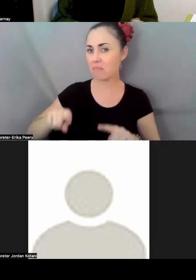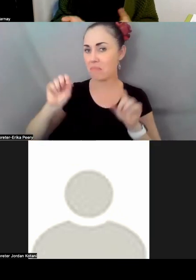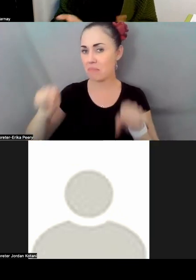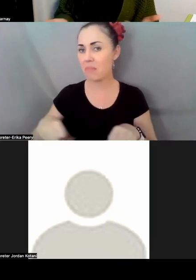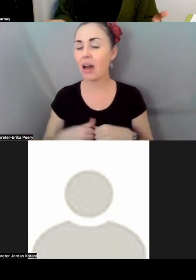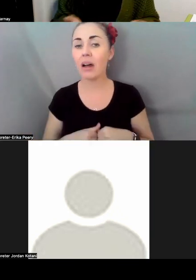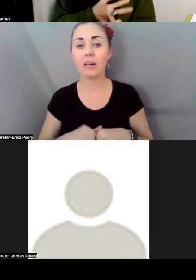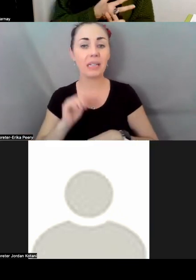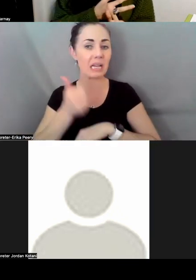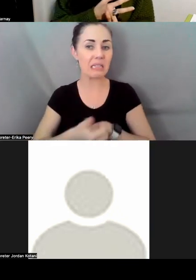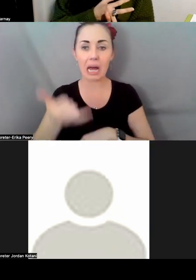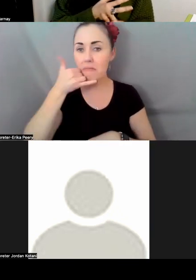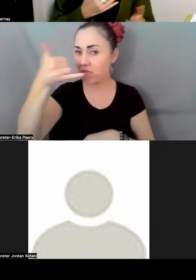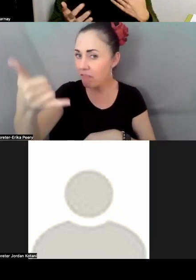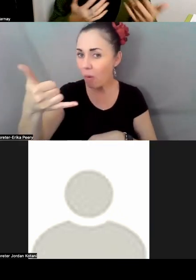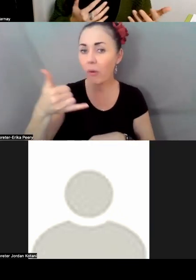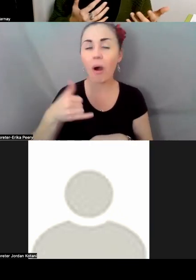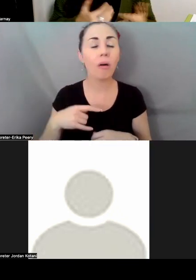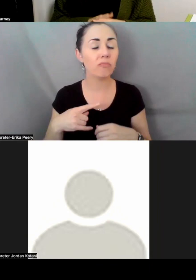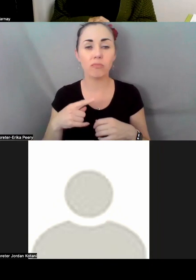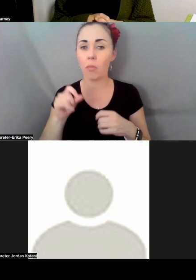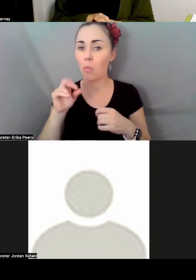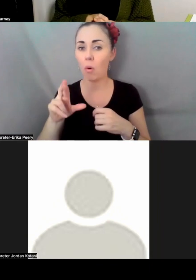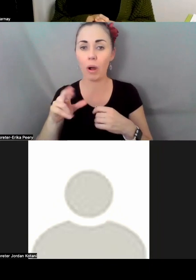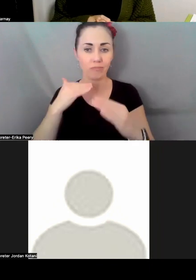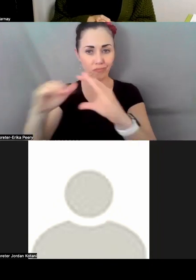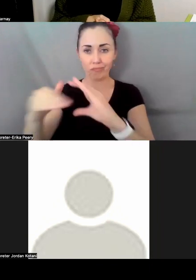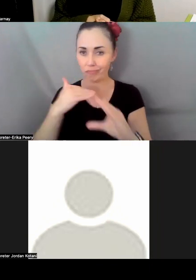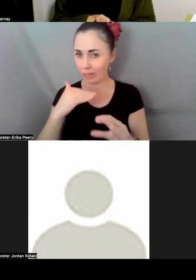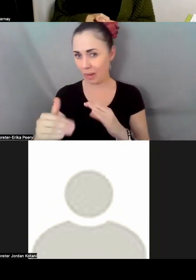set up a telephone call or just communicate back and forth through email if you have